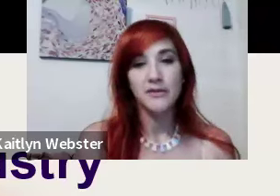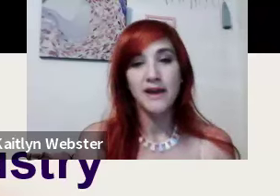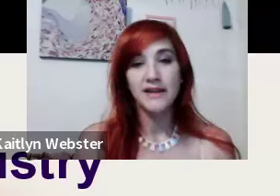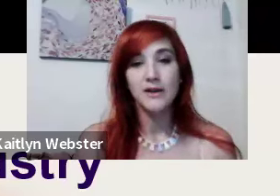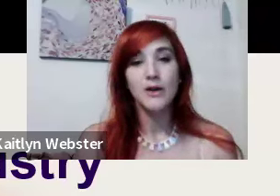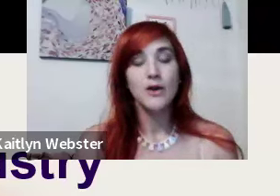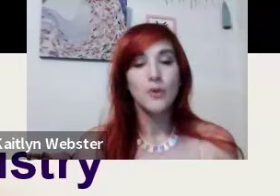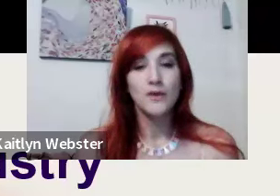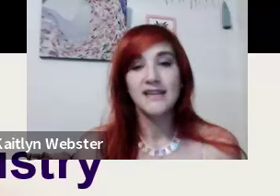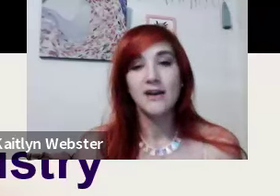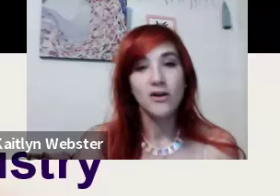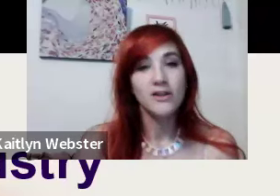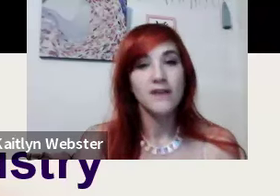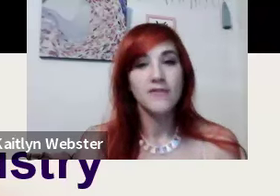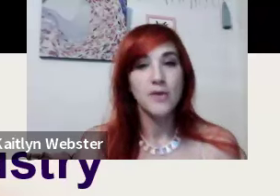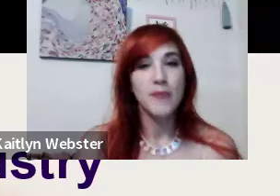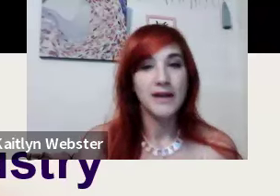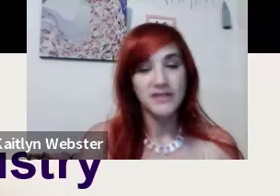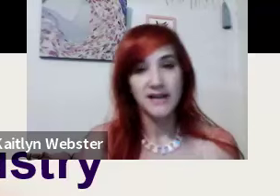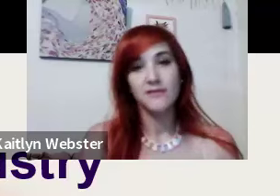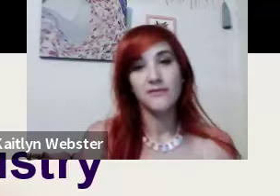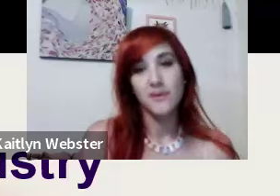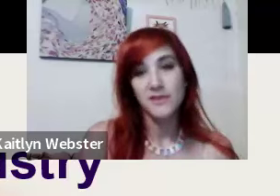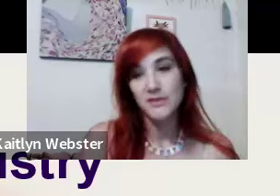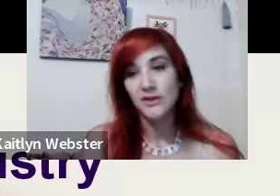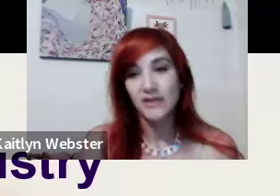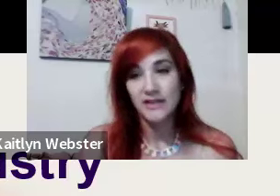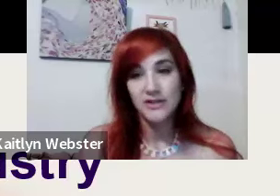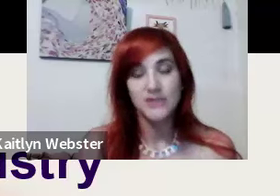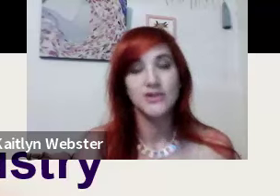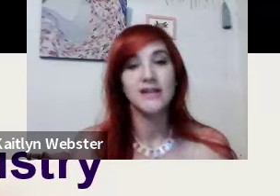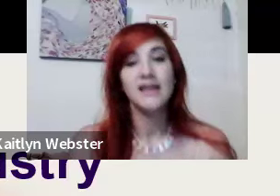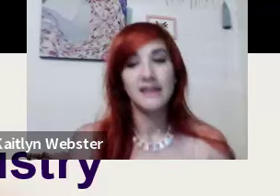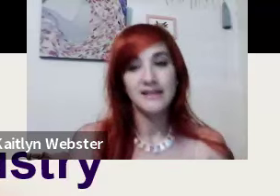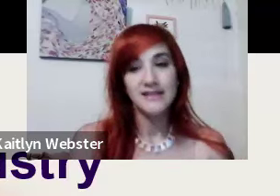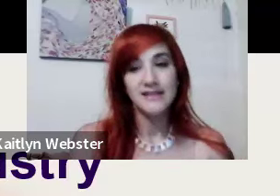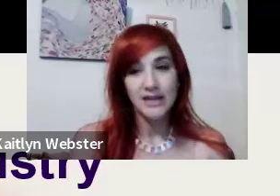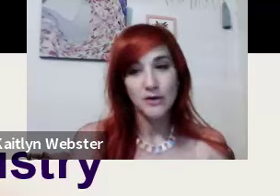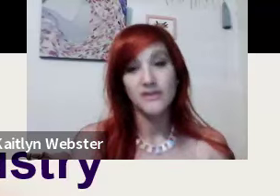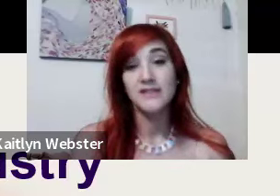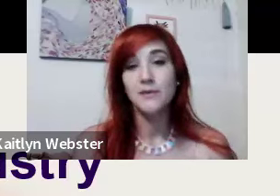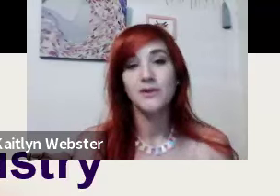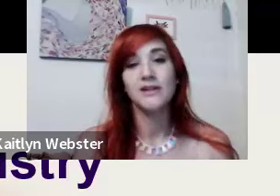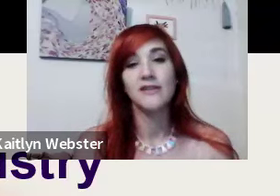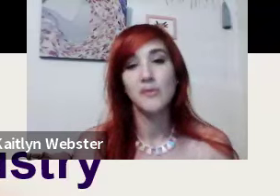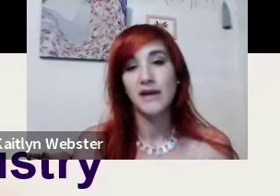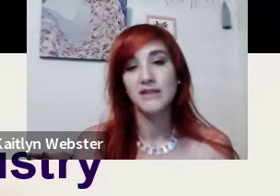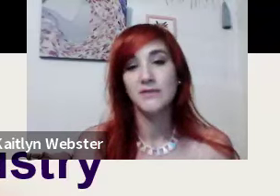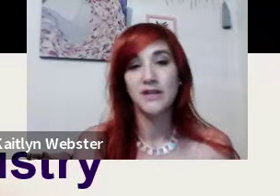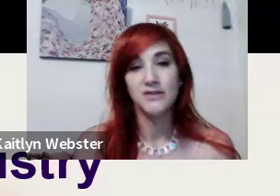on the right, we're seeing all of the BioTech pharmaceutical that took over the neighborhood,